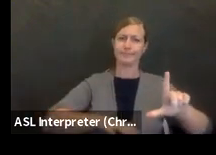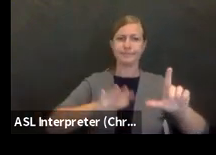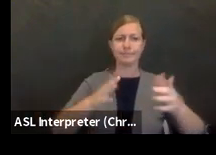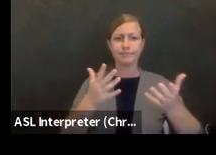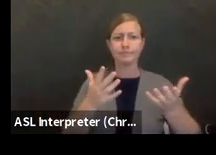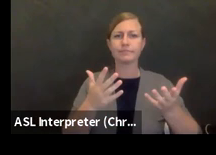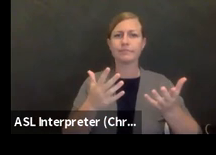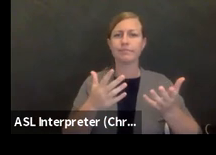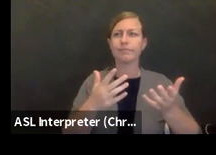And